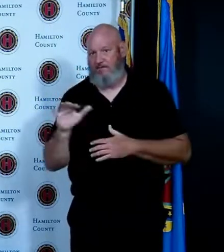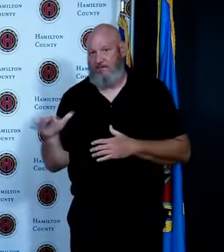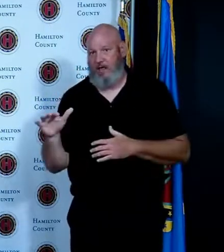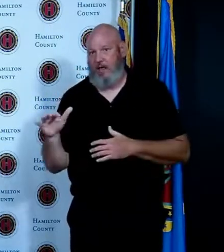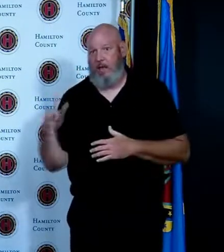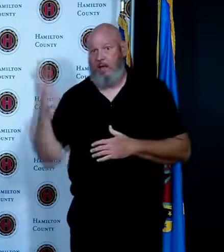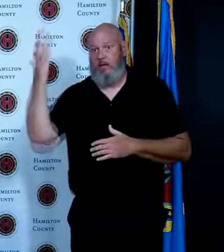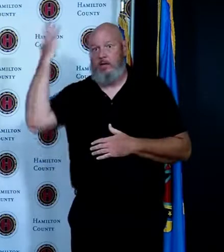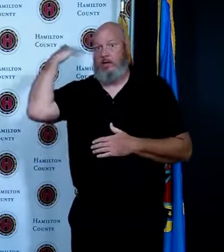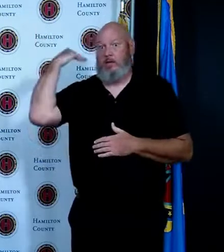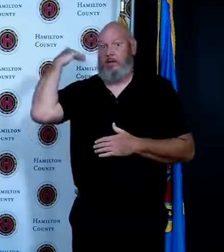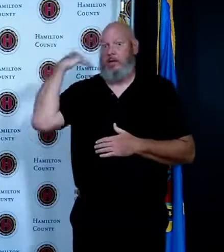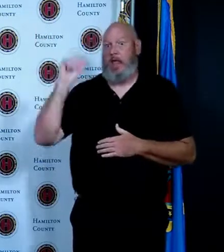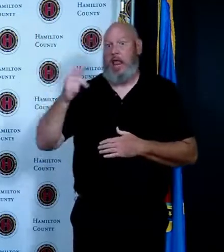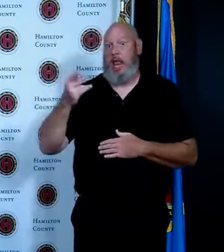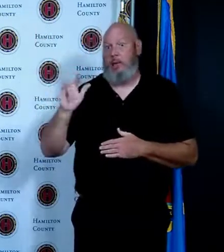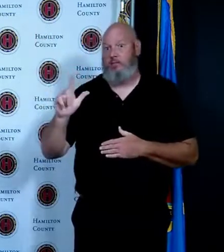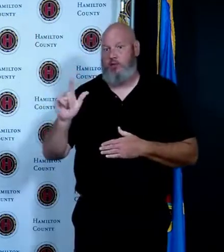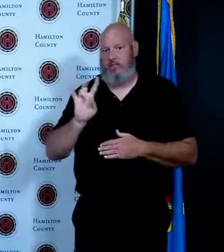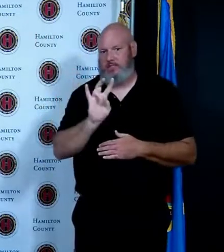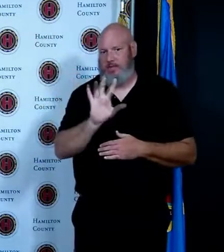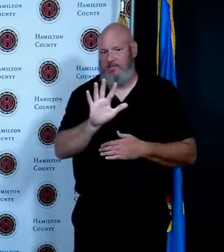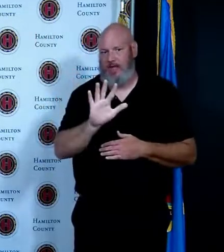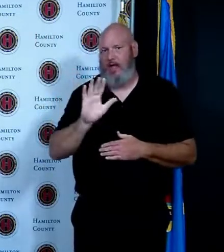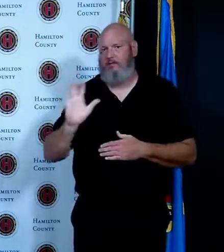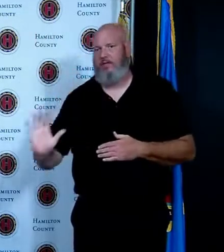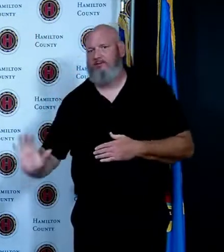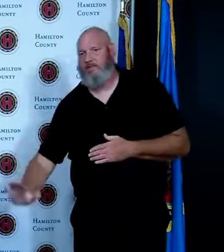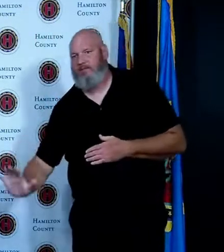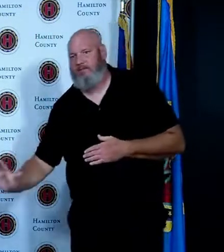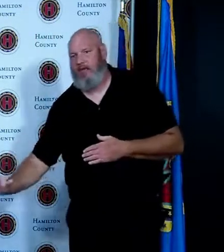height of our cases here in Hamilton County but we are absolutely trending in